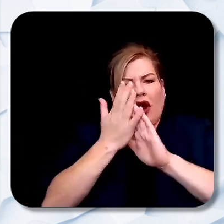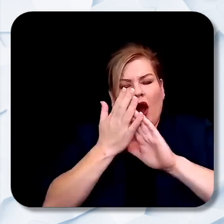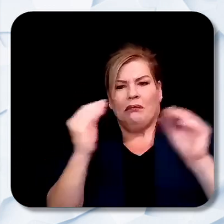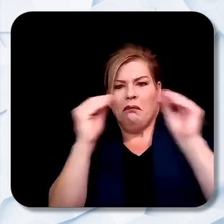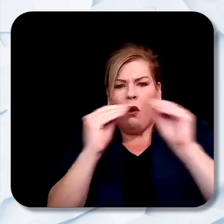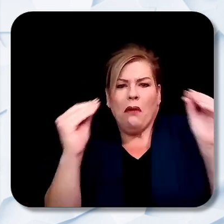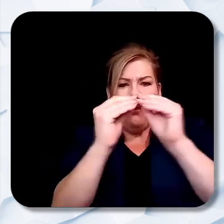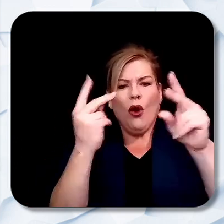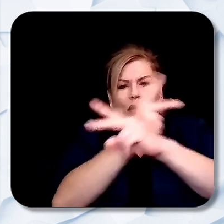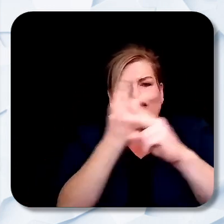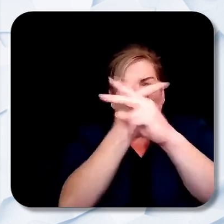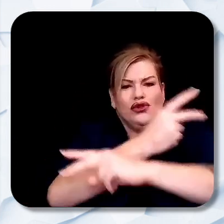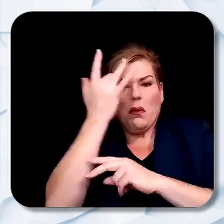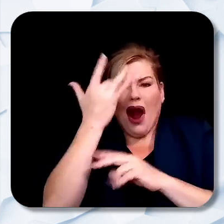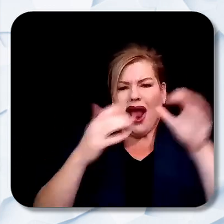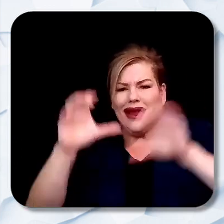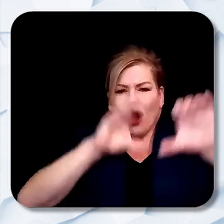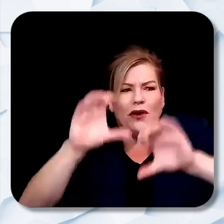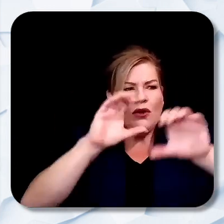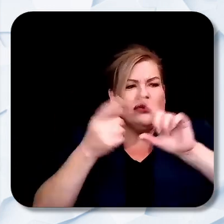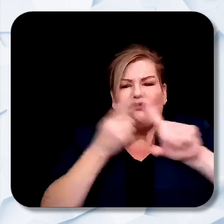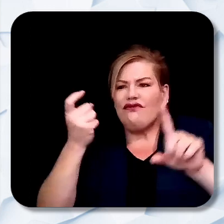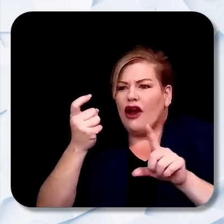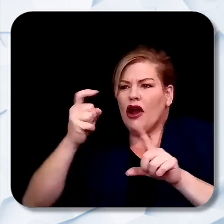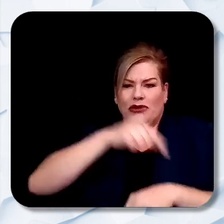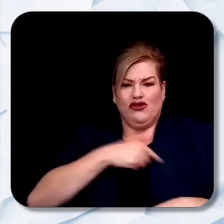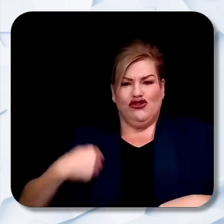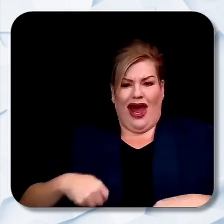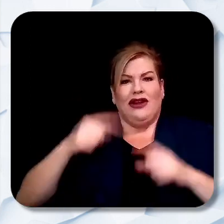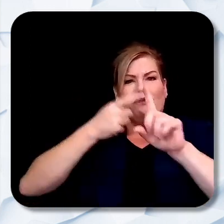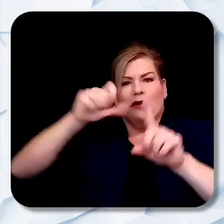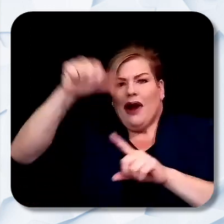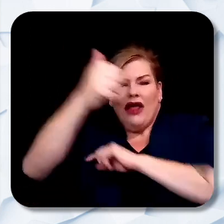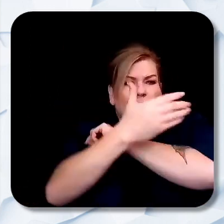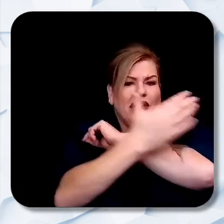more chemicals coming from China. There is more fentanyl. Right now, being made in Mexico, we have